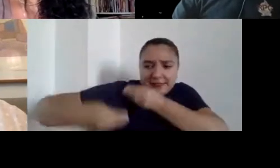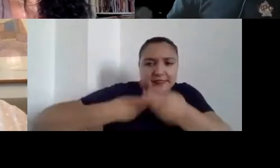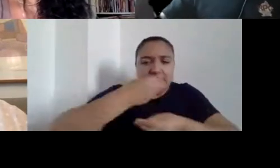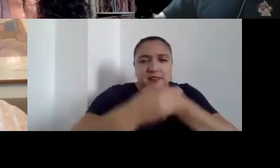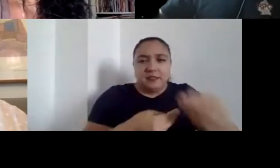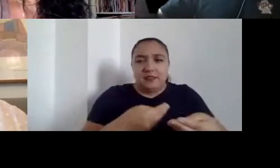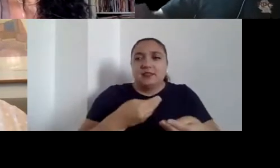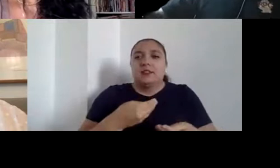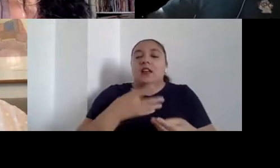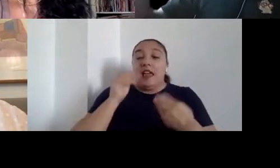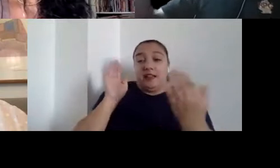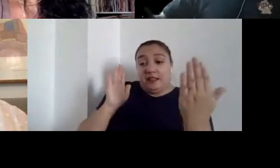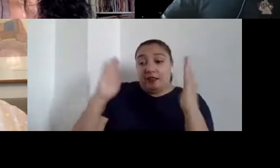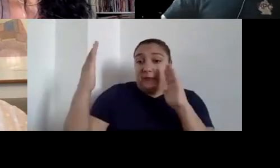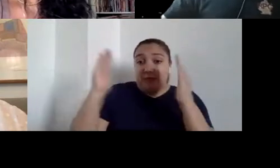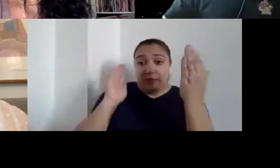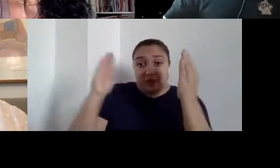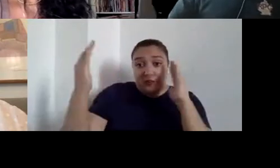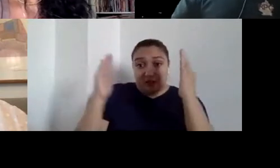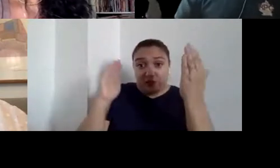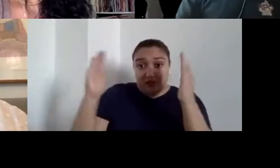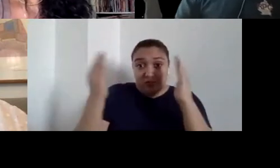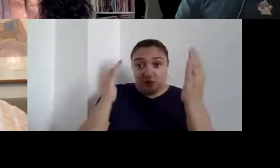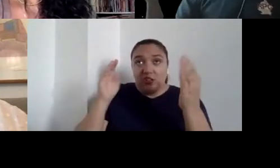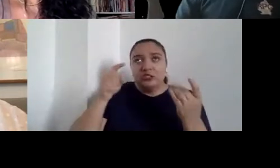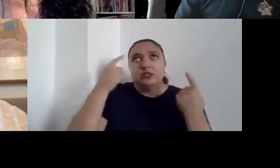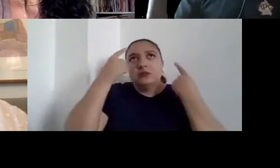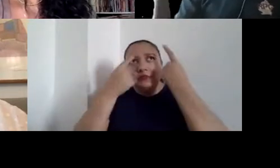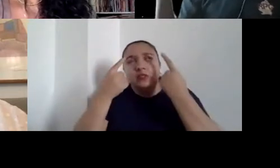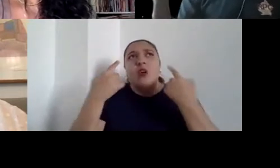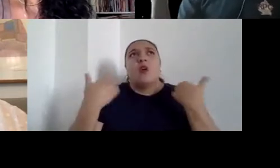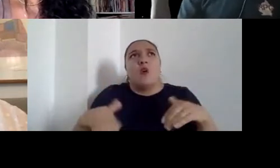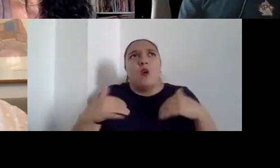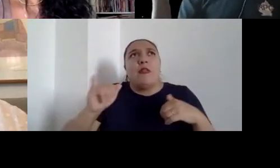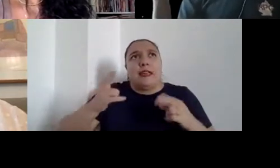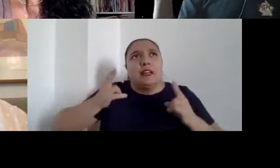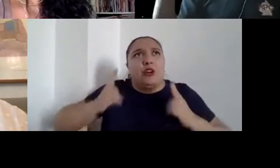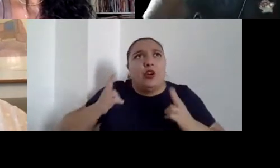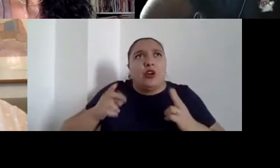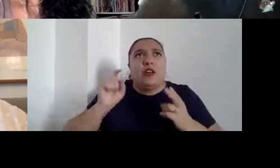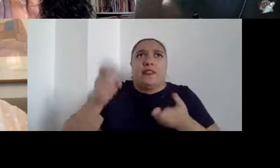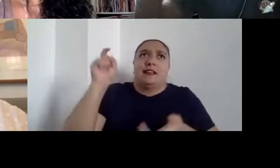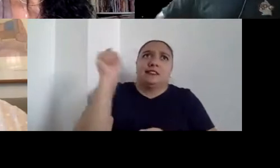as urgent and as necessary as this white western framing